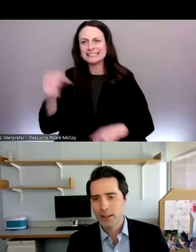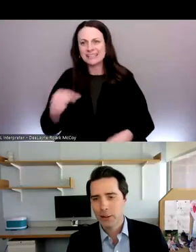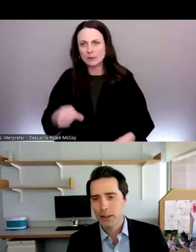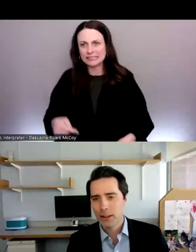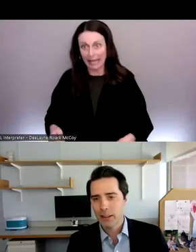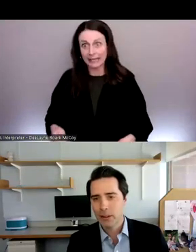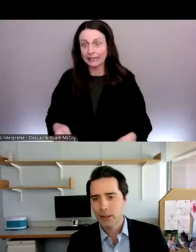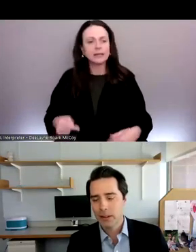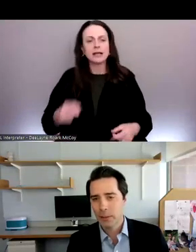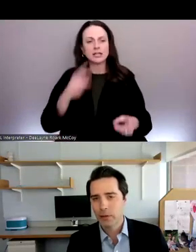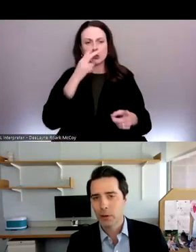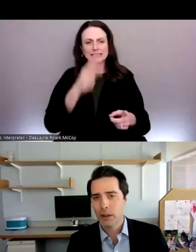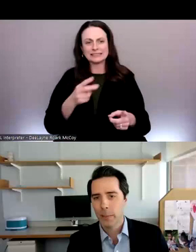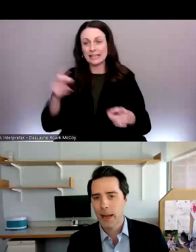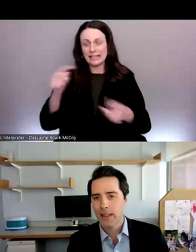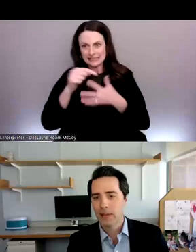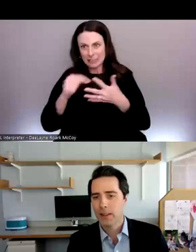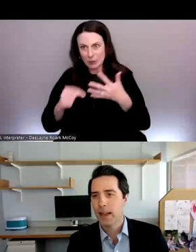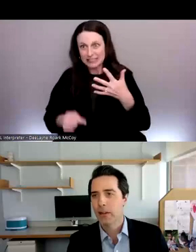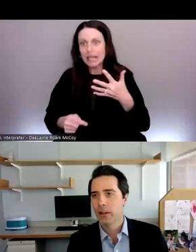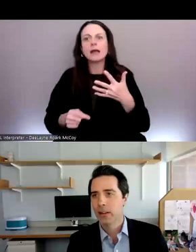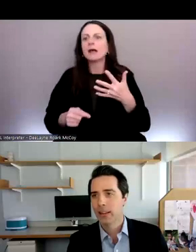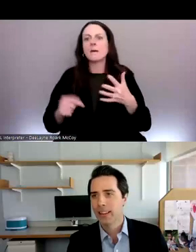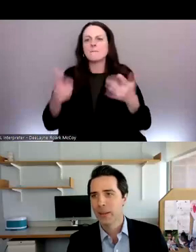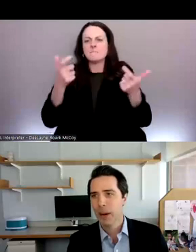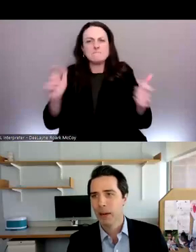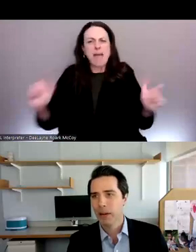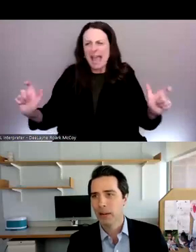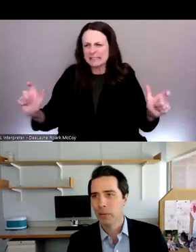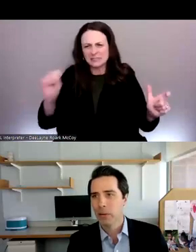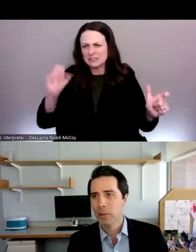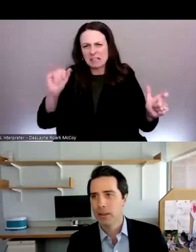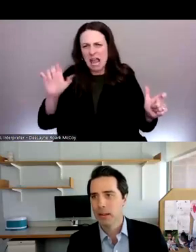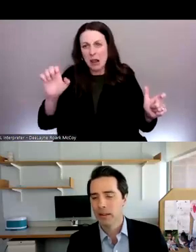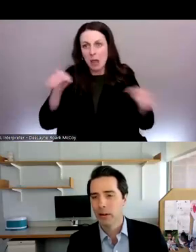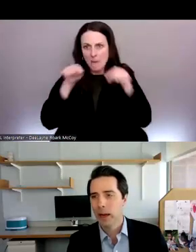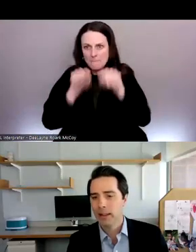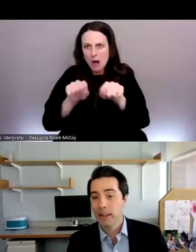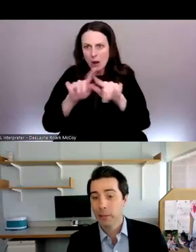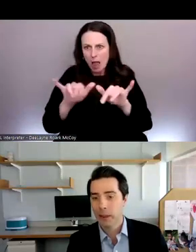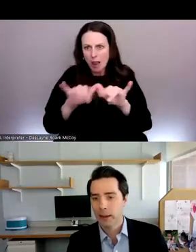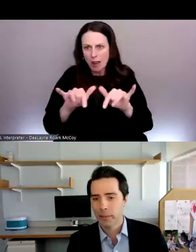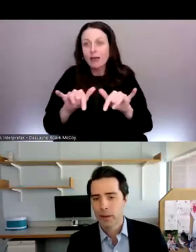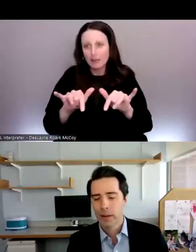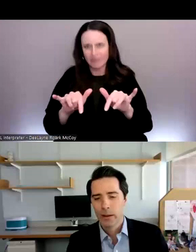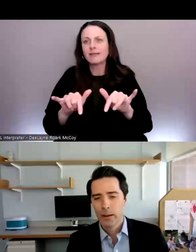essentially it's sequencing that's performed on a massive scale in parallel which means that you know at the same